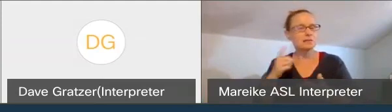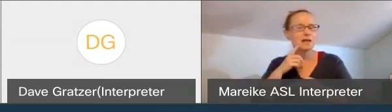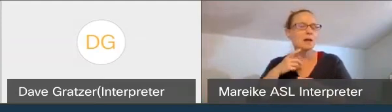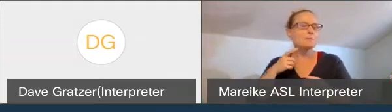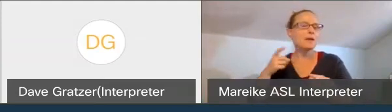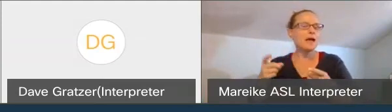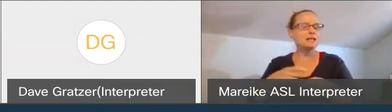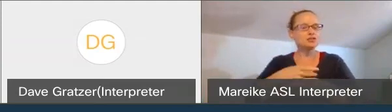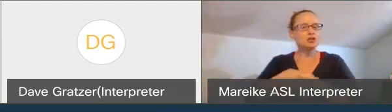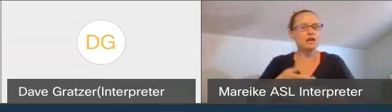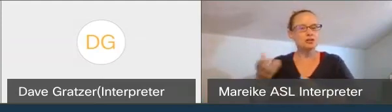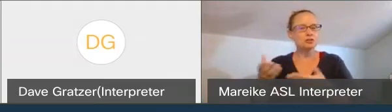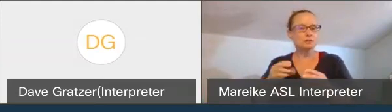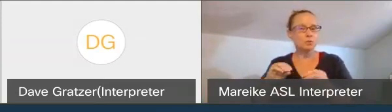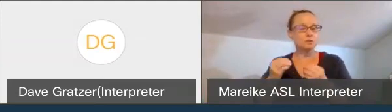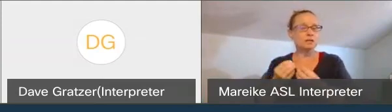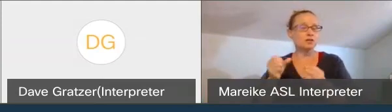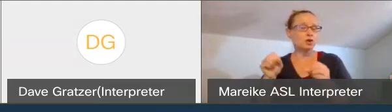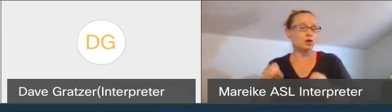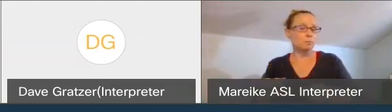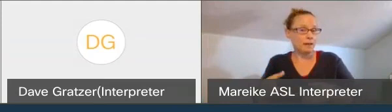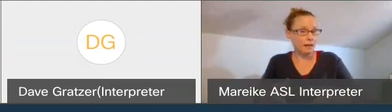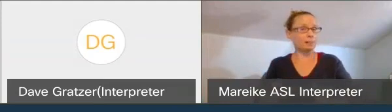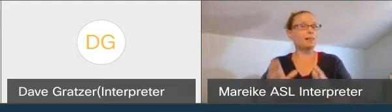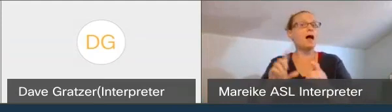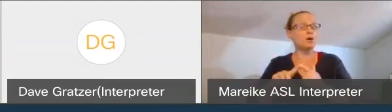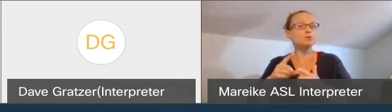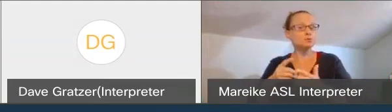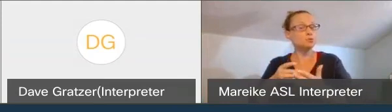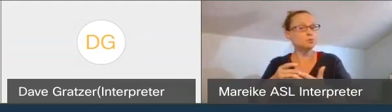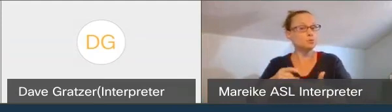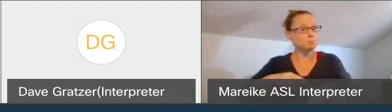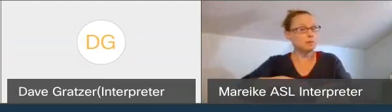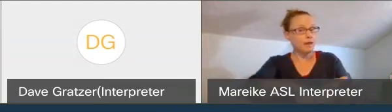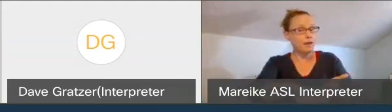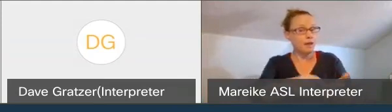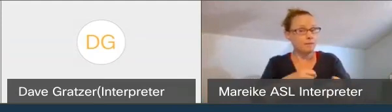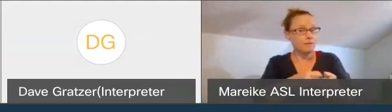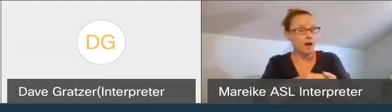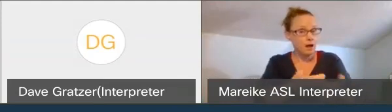may be able to-- or may be allowed to fund as part of-- of their participation